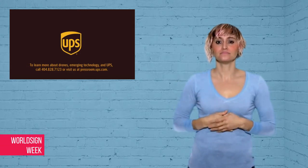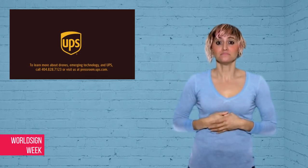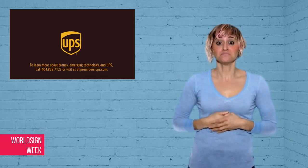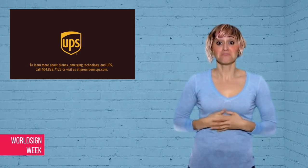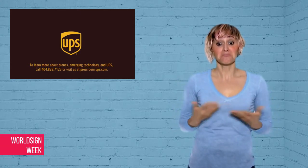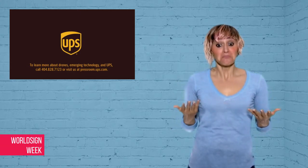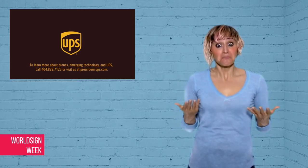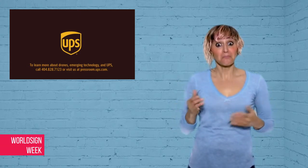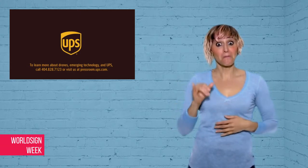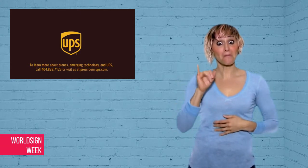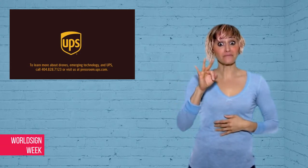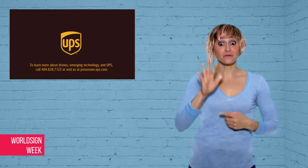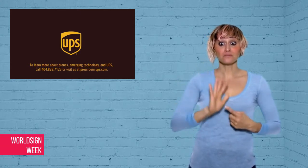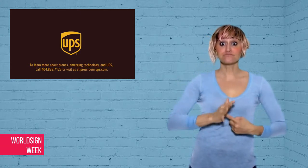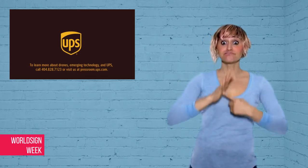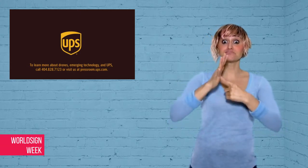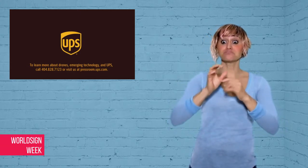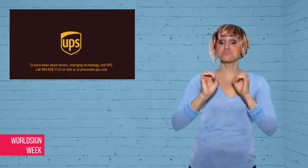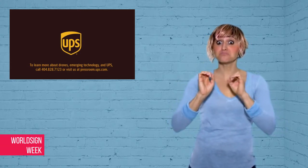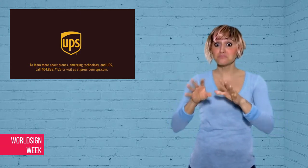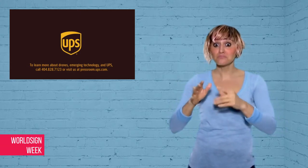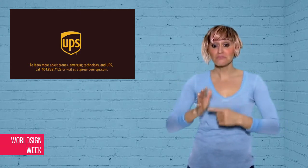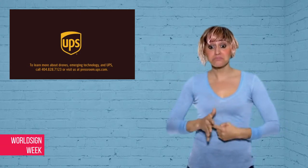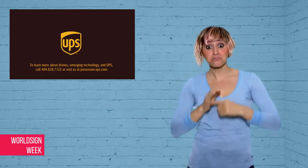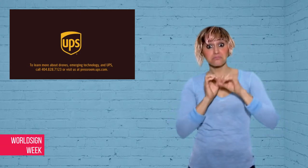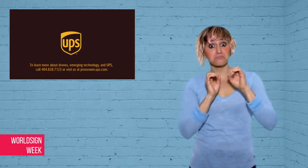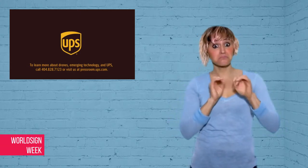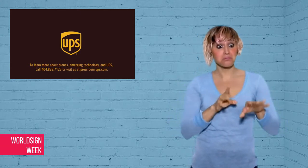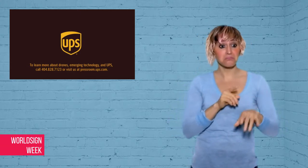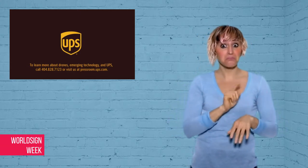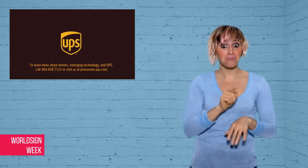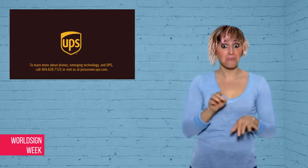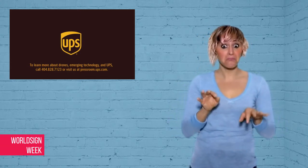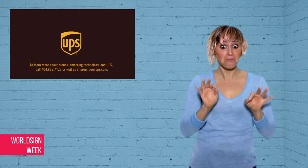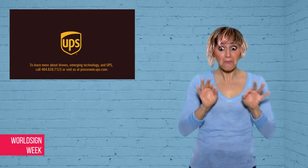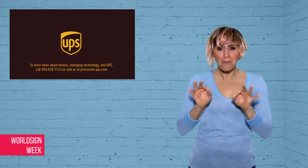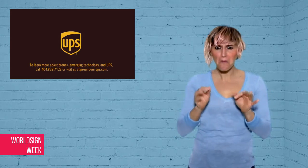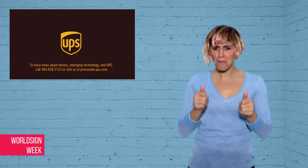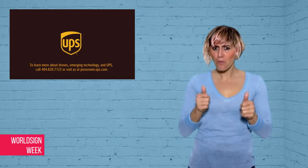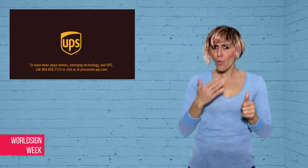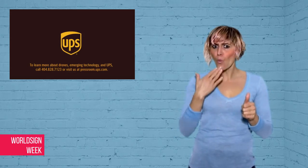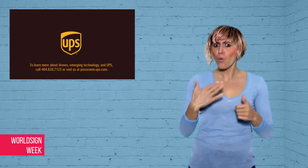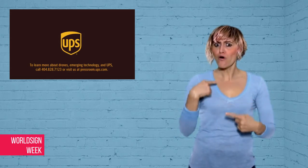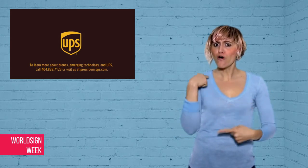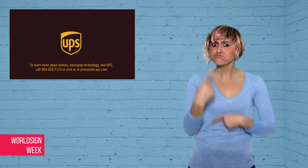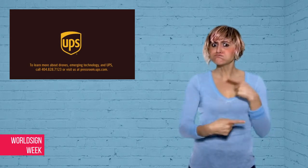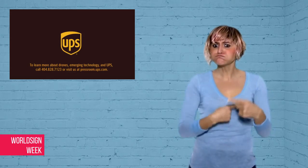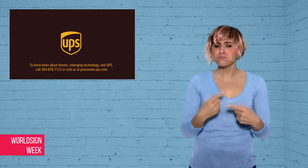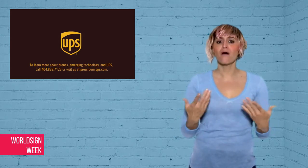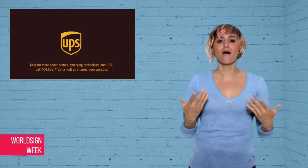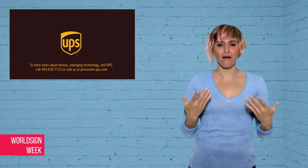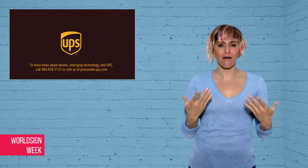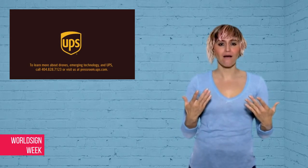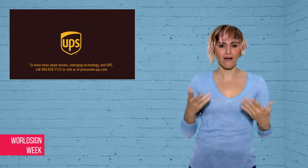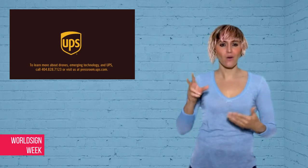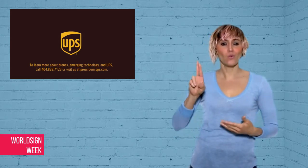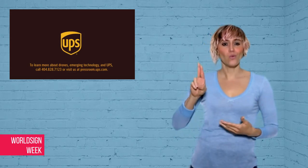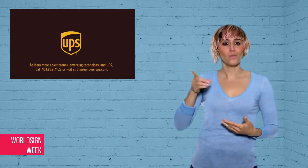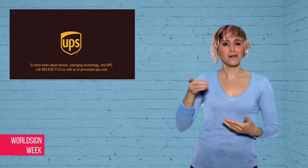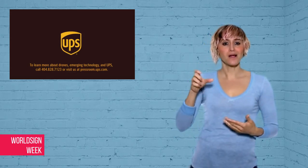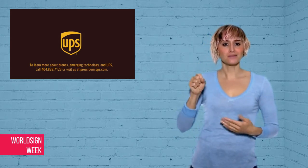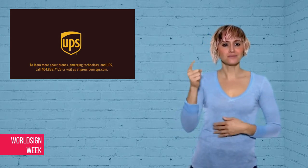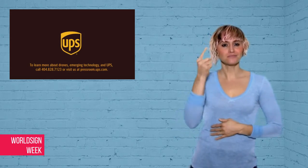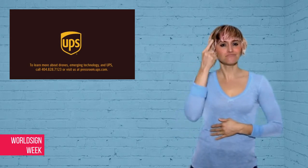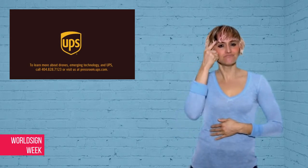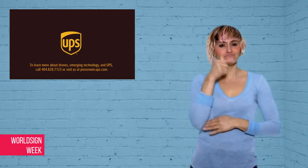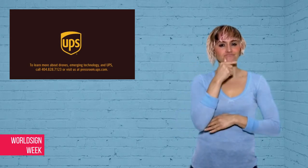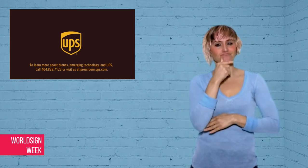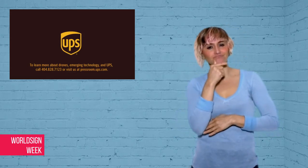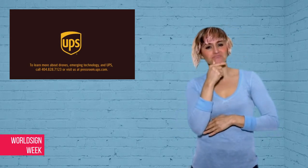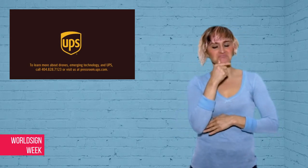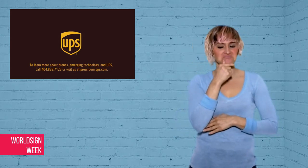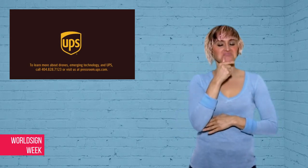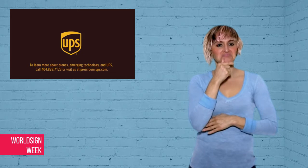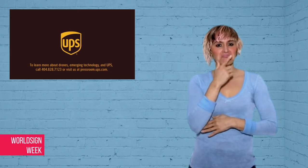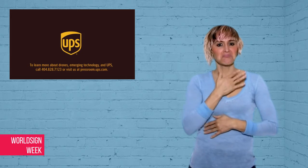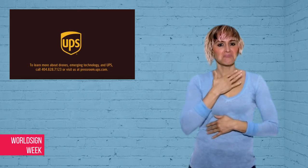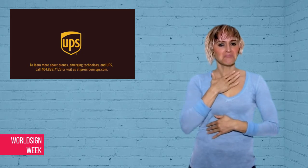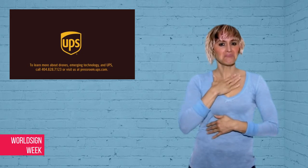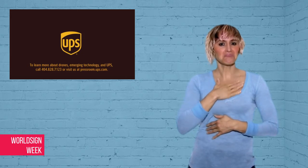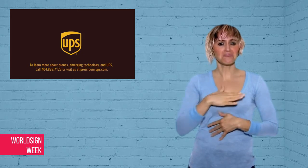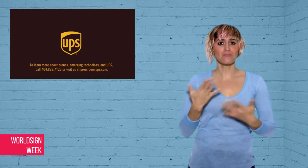If the drones are successfully used, UPS may